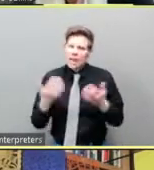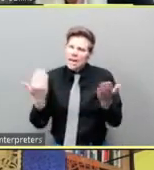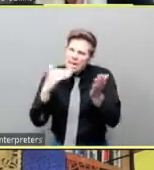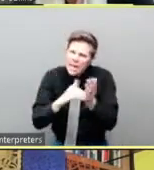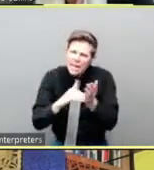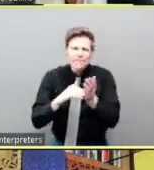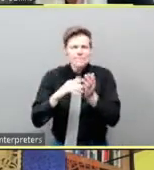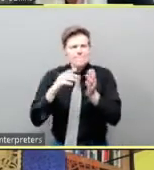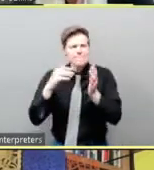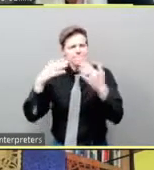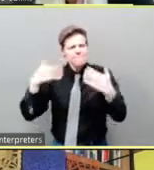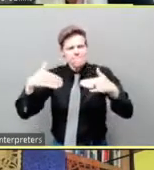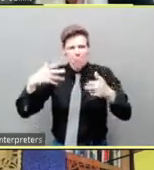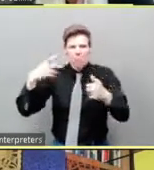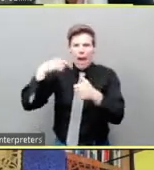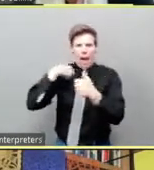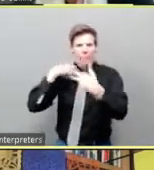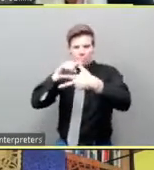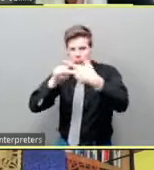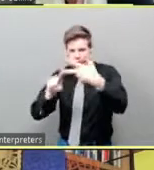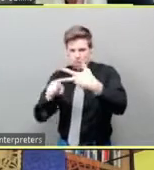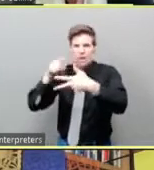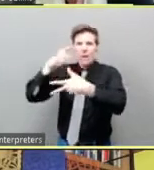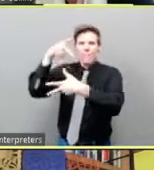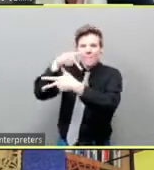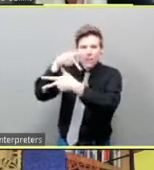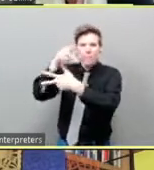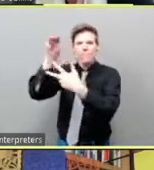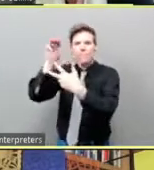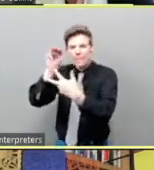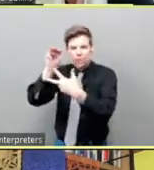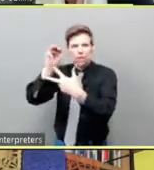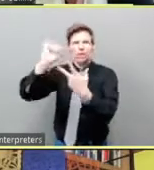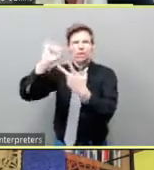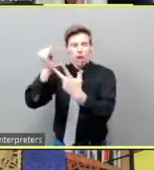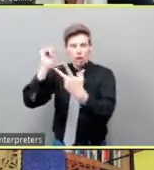and J and J. The three vaccines we have available in the US. They're all safe